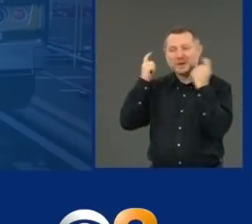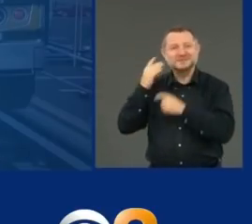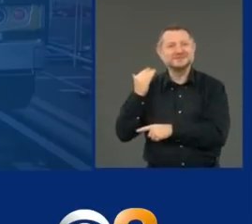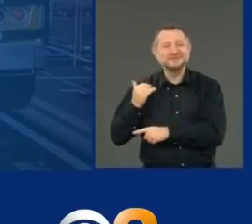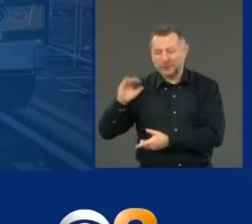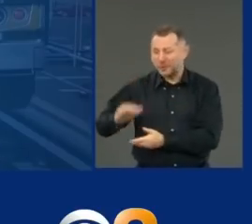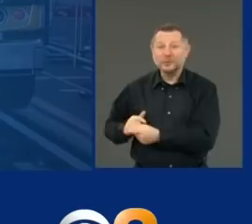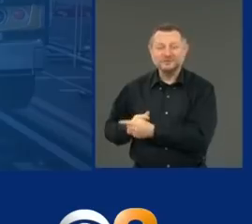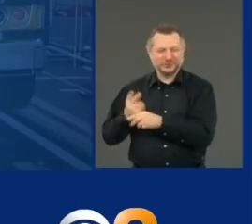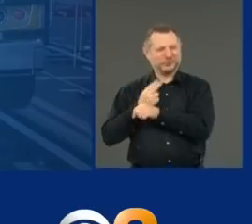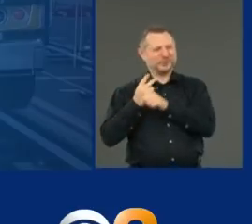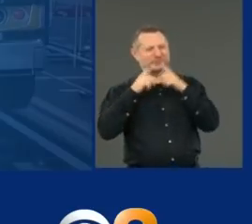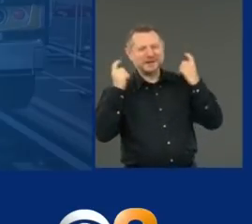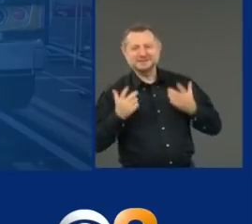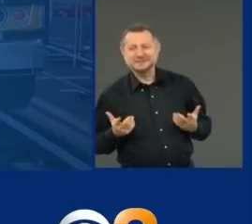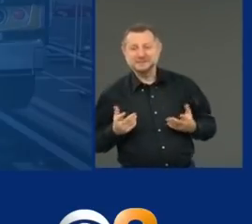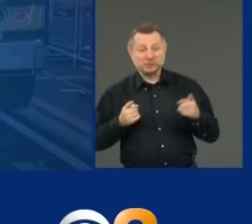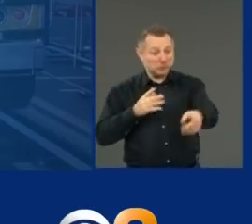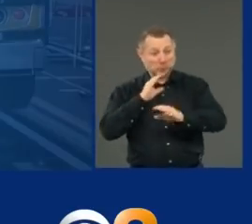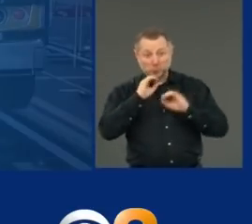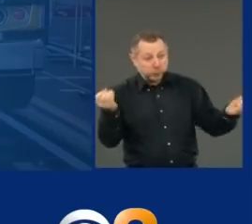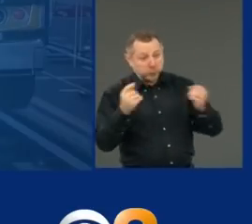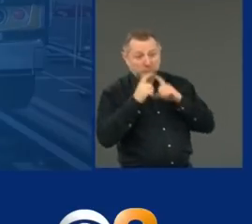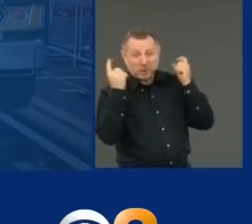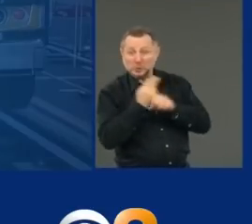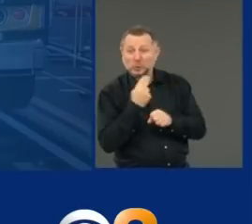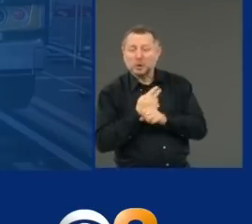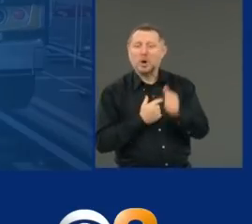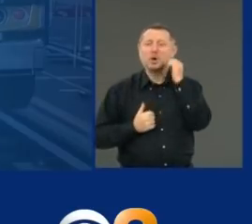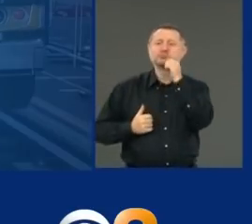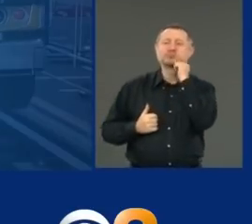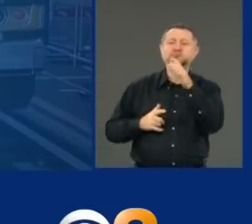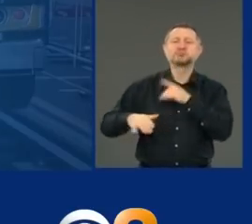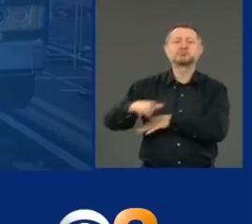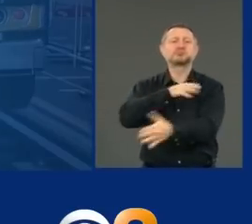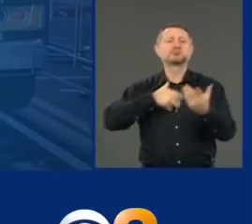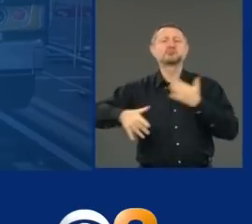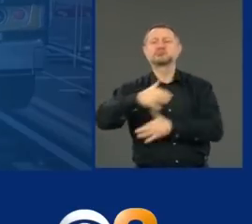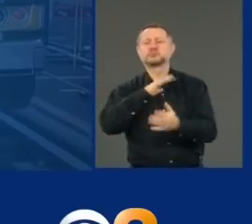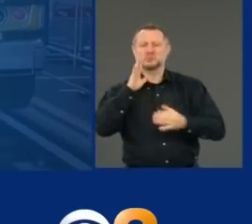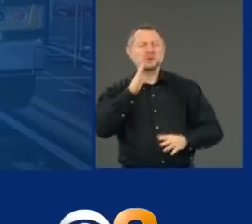WE KNOW THAT FIRST RESPONDERS HAVE A LOWER INFECTION RATE THAN THE GENERAL POPULATION BECAUSE THEY WORE THE MASKS.